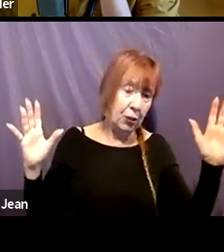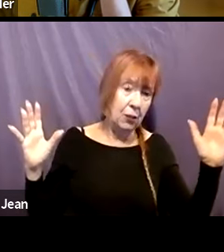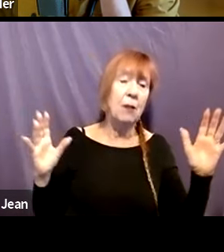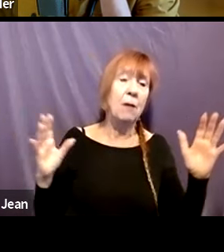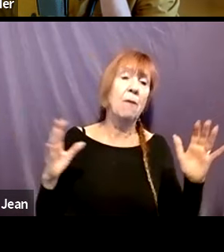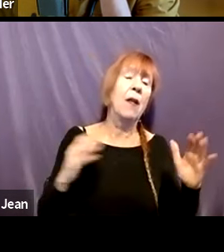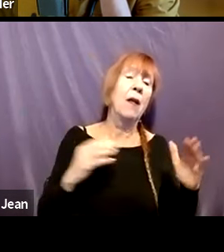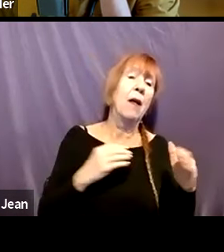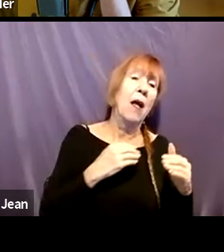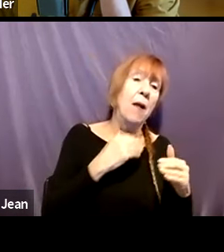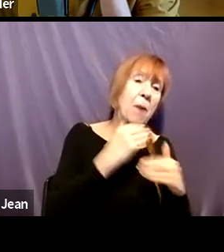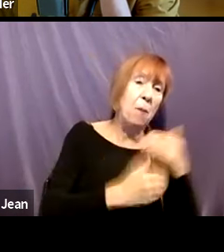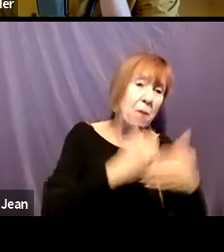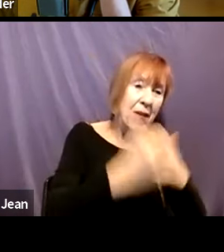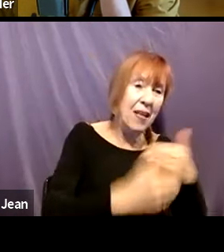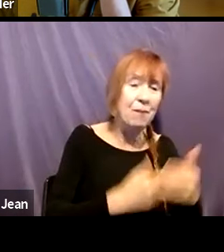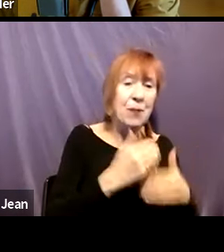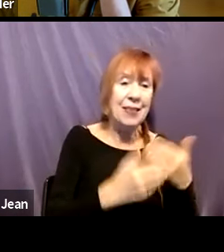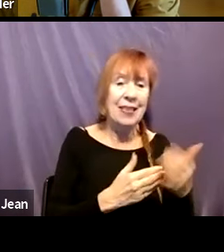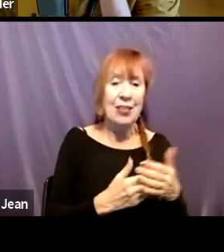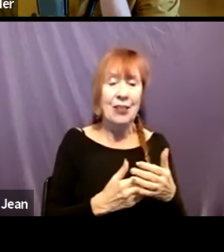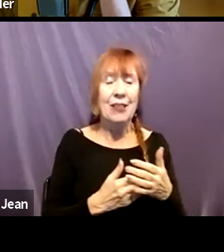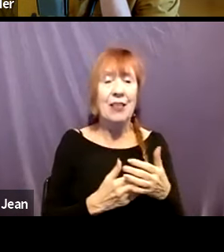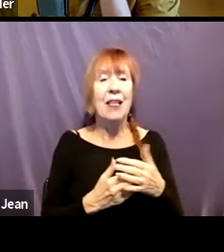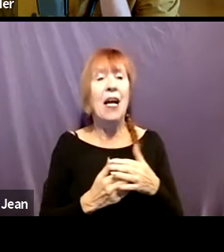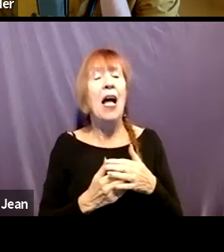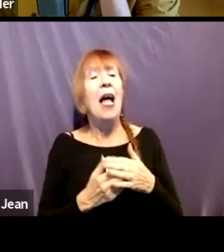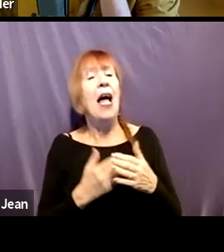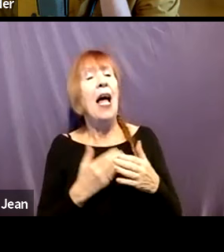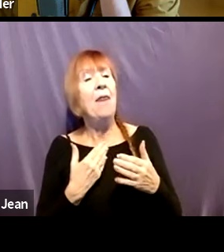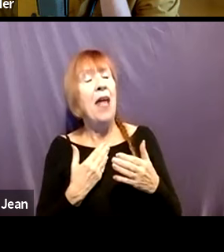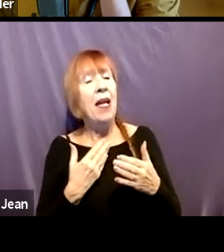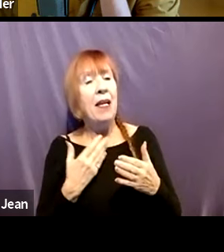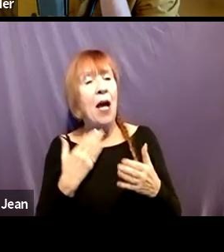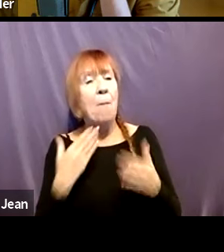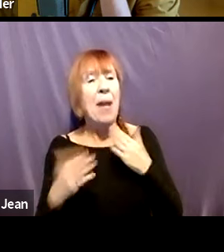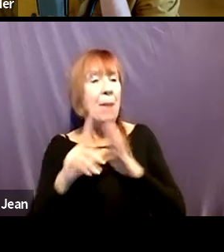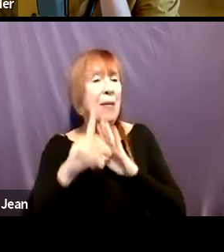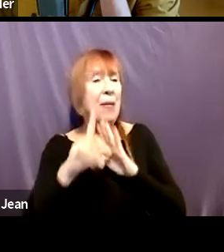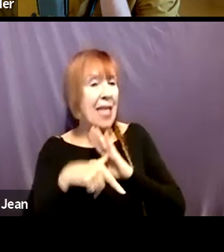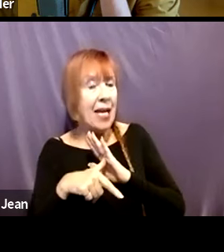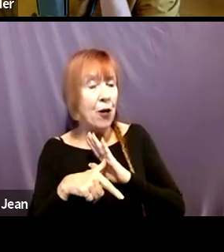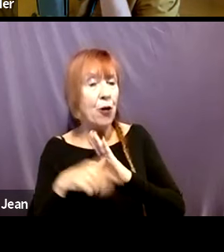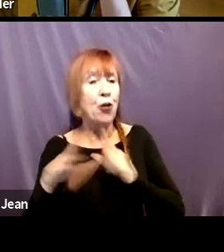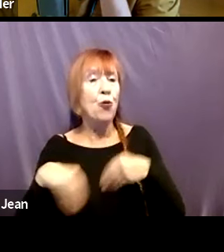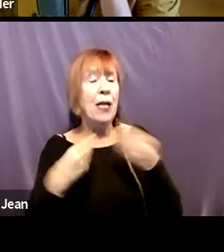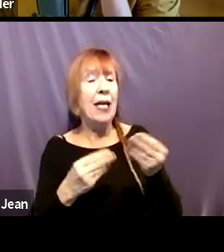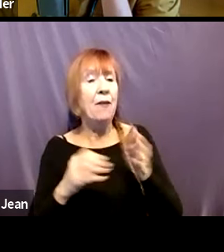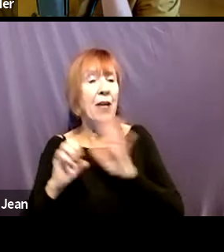and then you give them kind of examples of different cases, how your main characters, how they're gonna start and end the season,